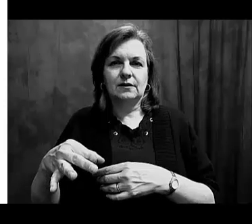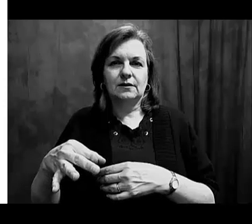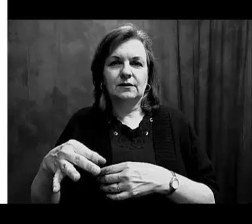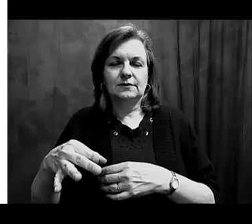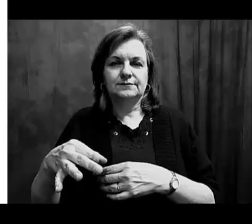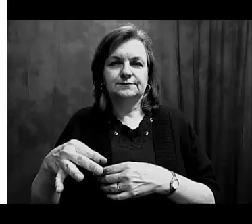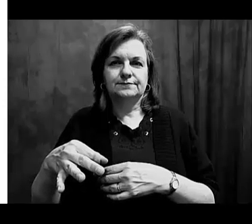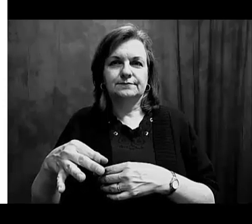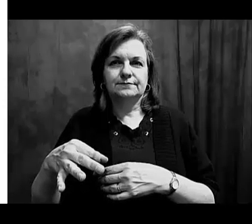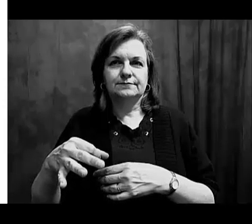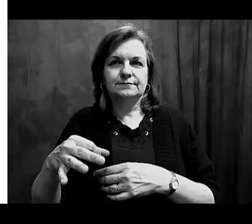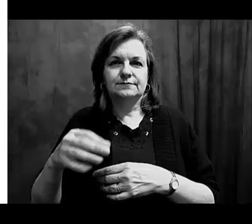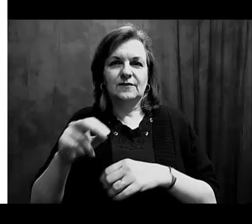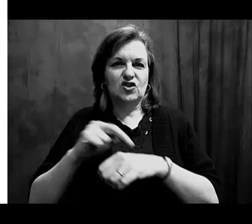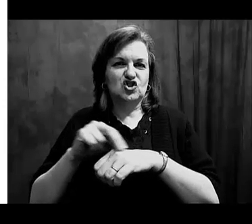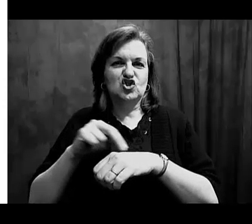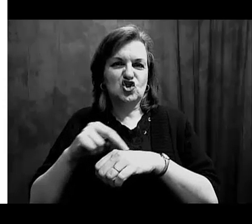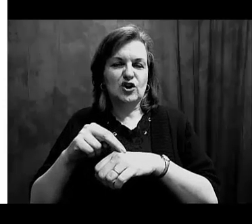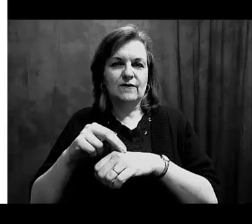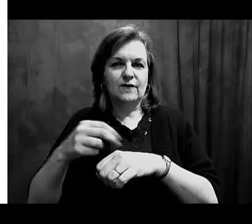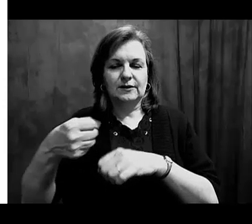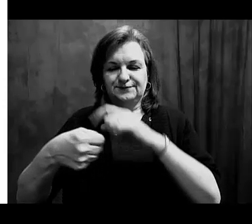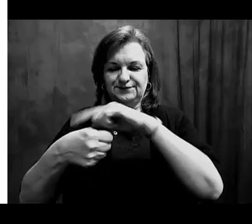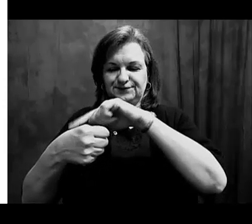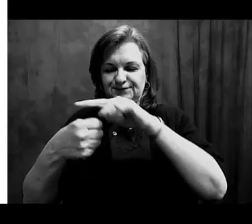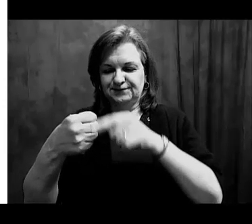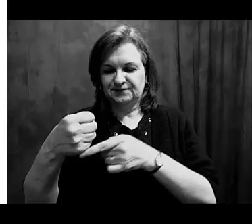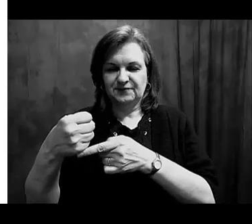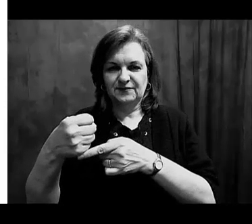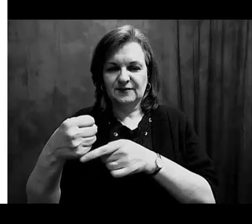end of a nerve we get to something called